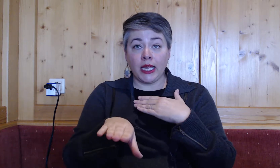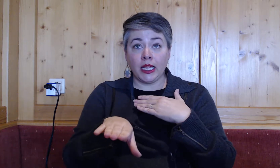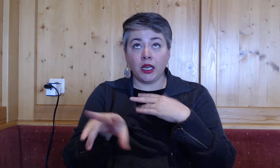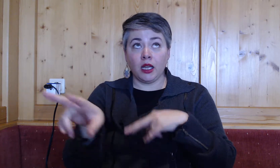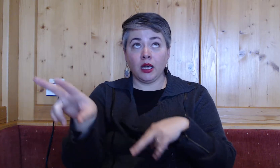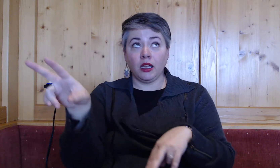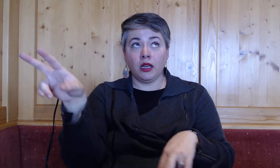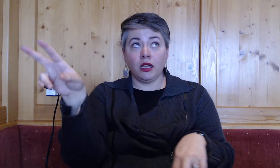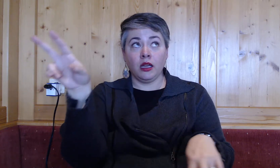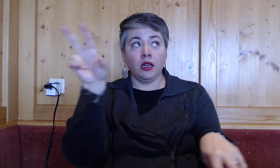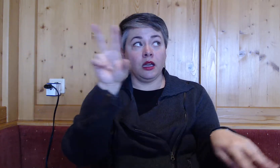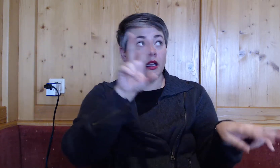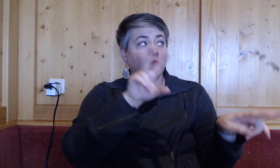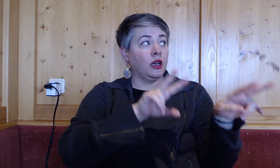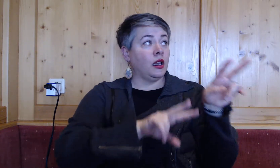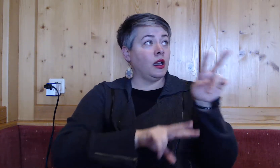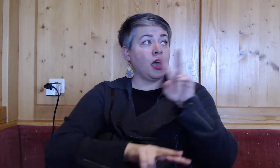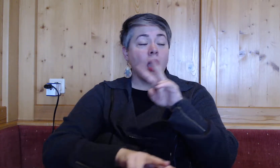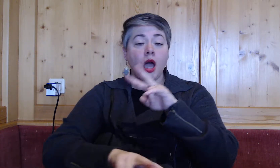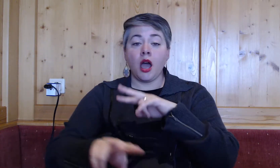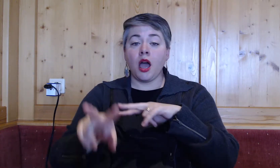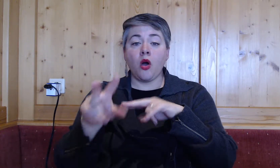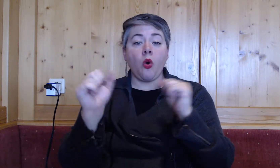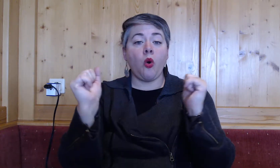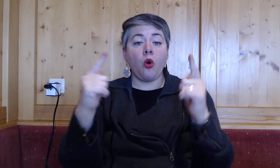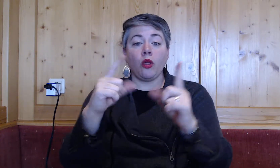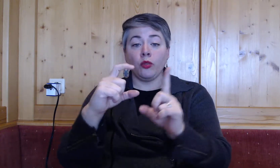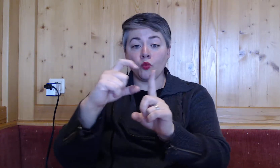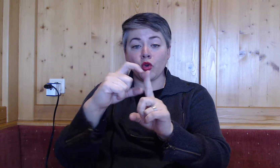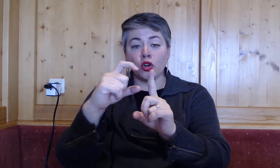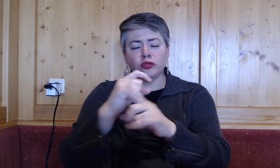I walk in and I'm a fish out of water.